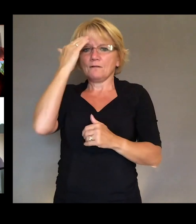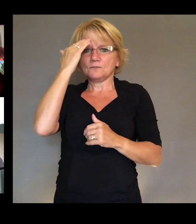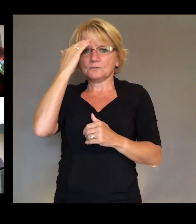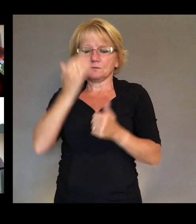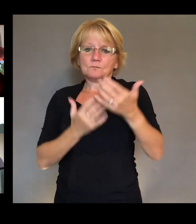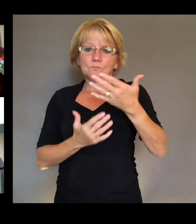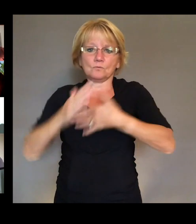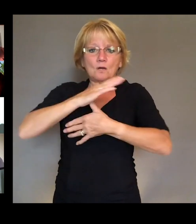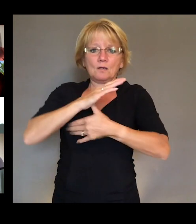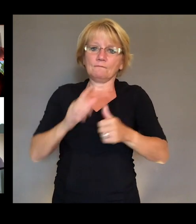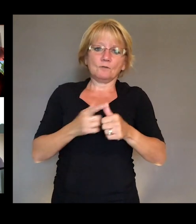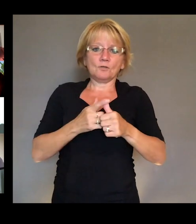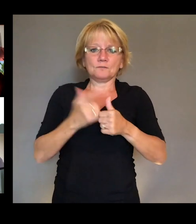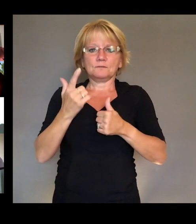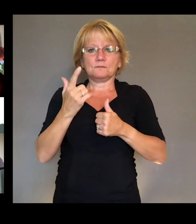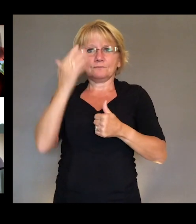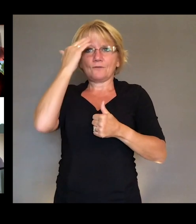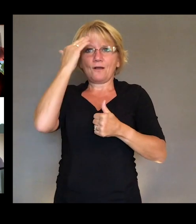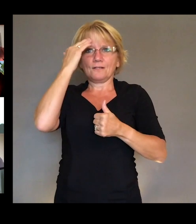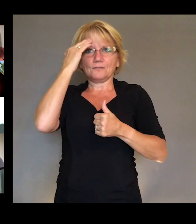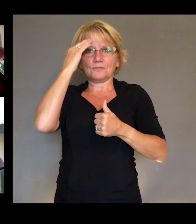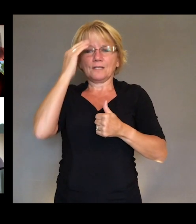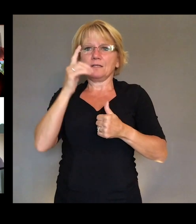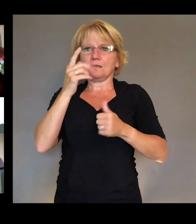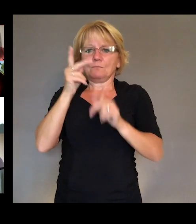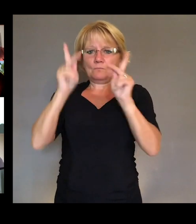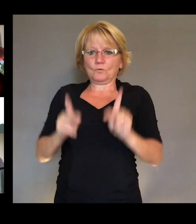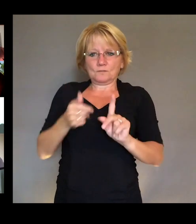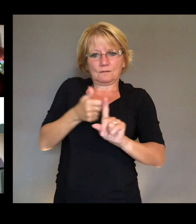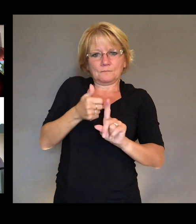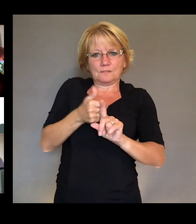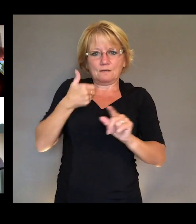Knowledge comes first and the person comes maybe never, it never comes.